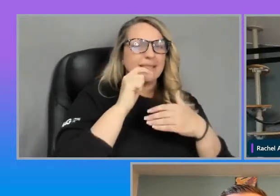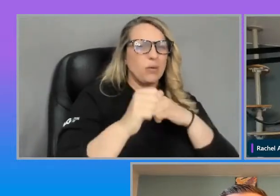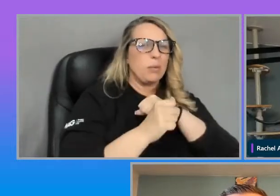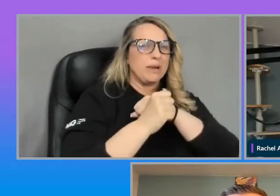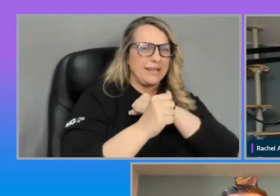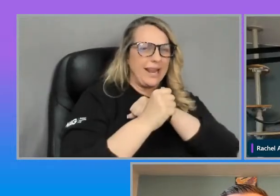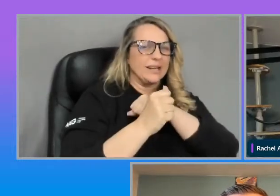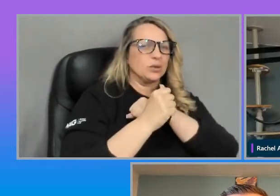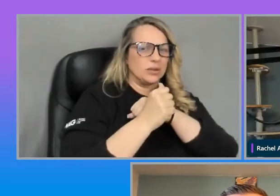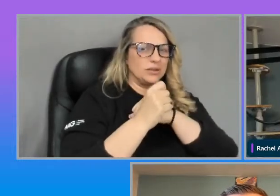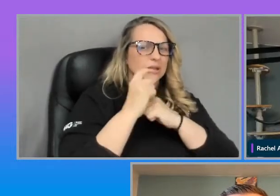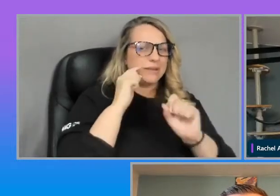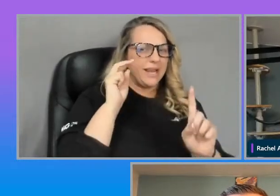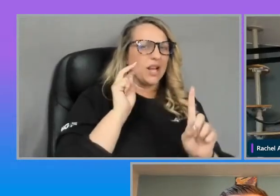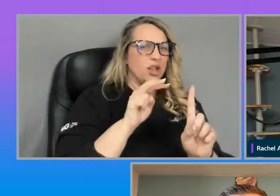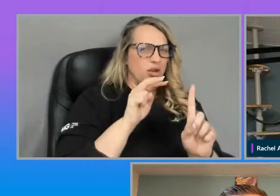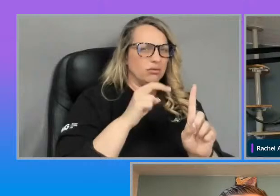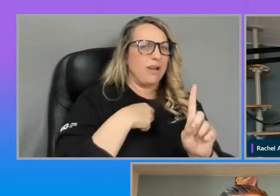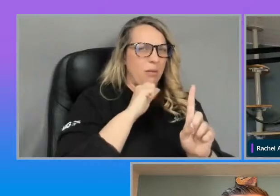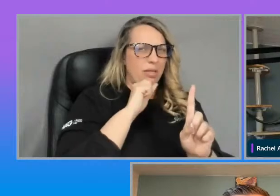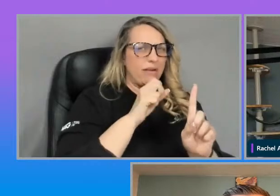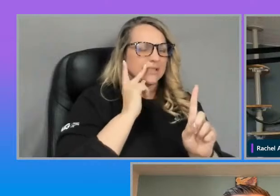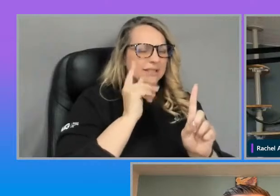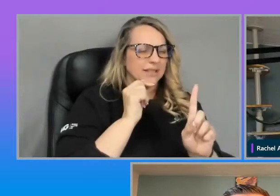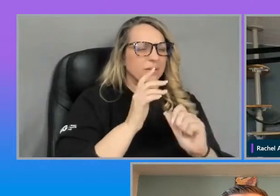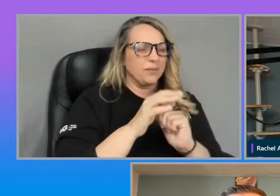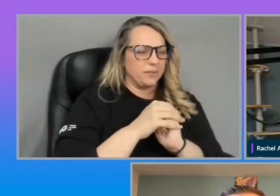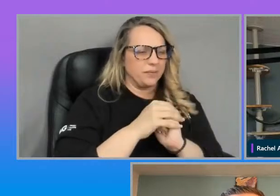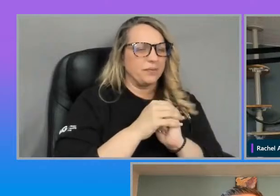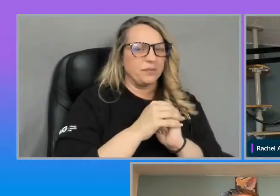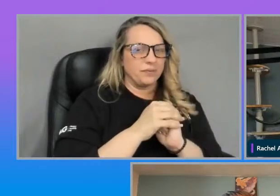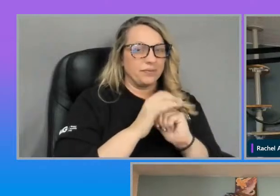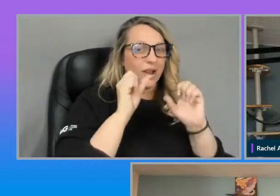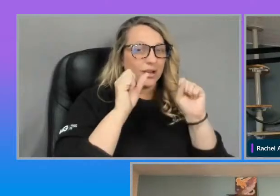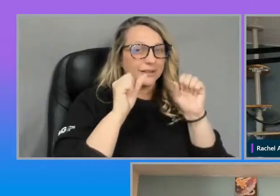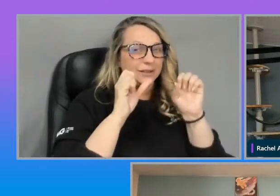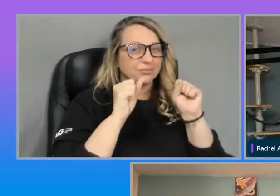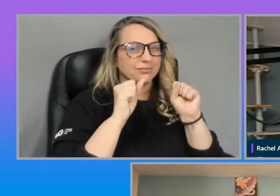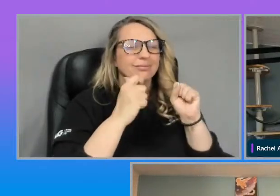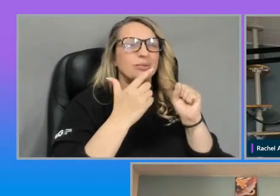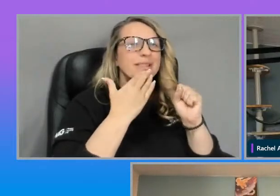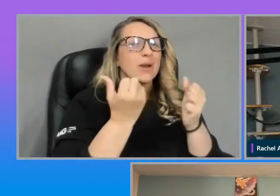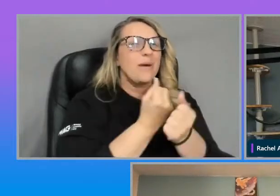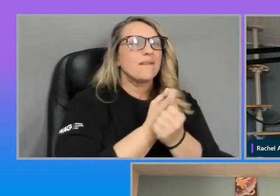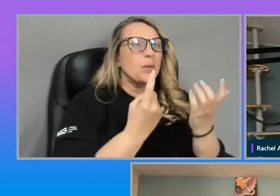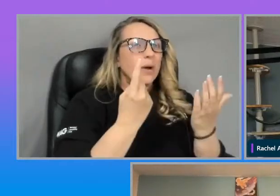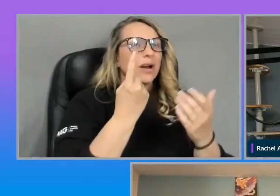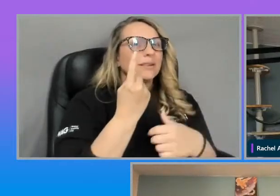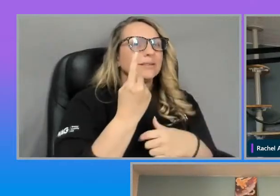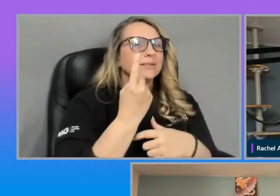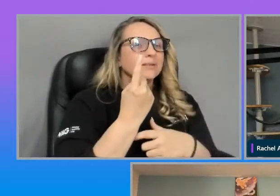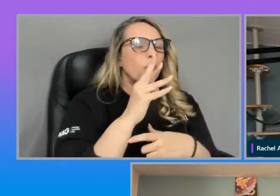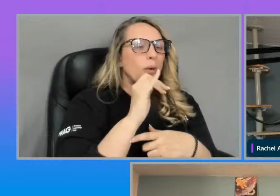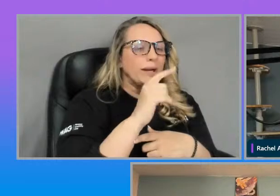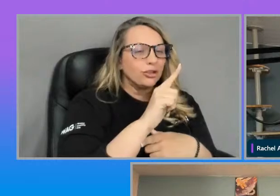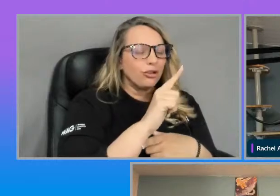might be dangerous. Let me have a look at it because I'd love to see it. Awesome. Well, thank you